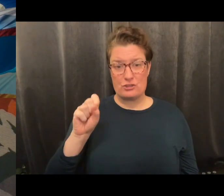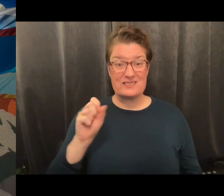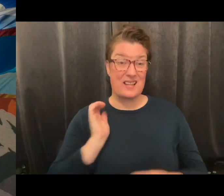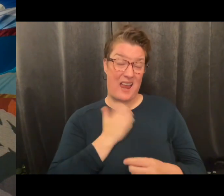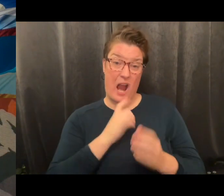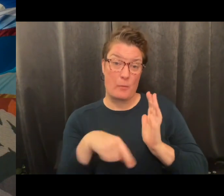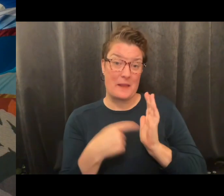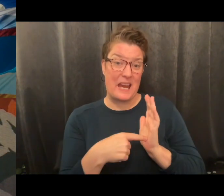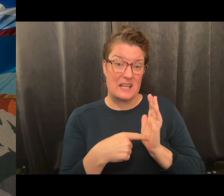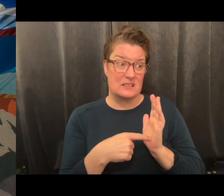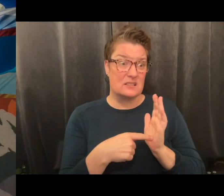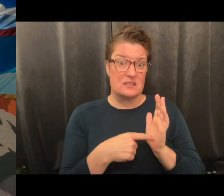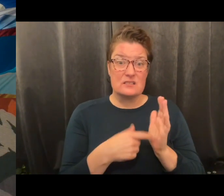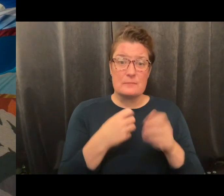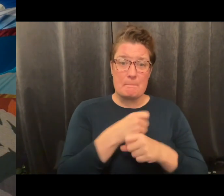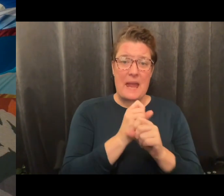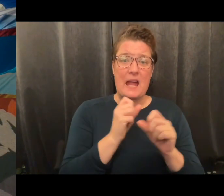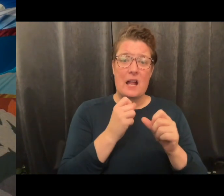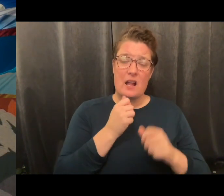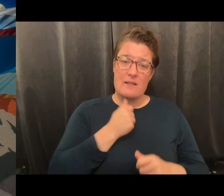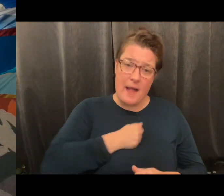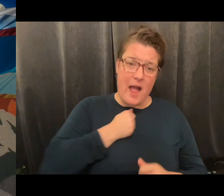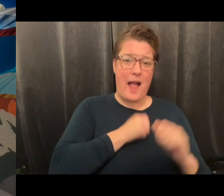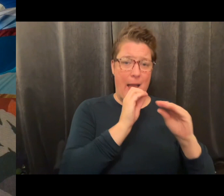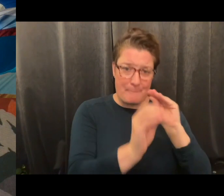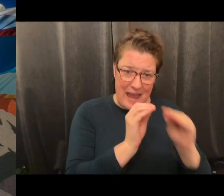Black and Indigenous people and the ways that we've benefited from that.